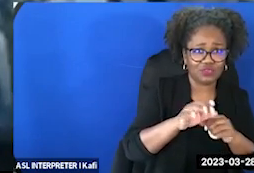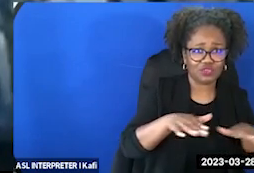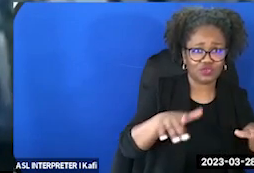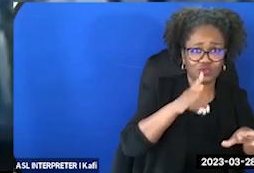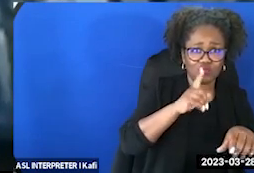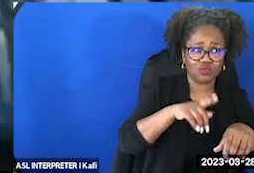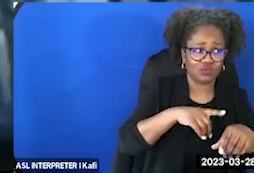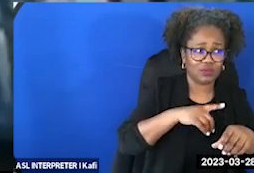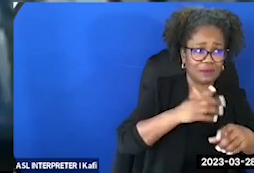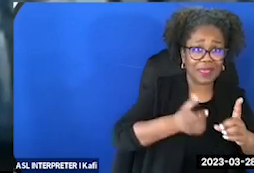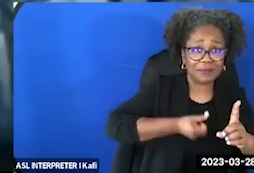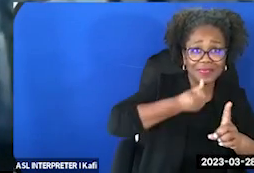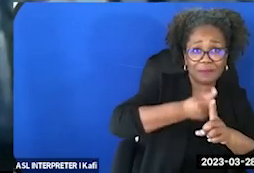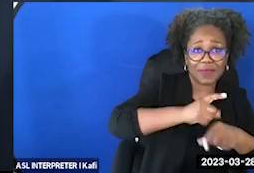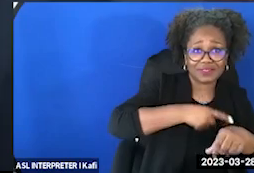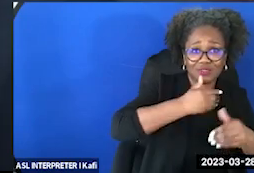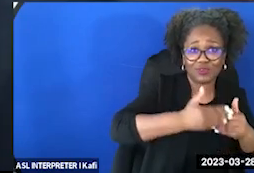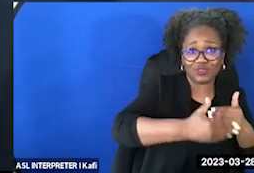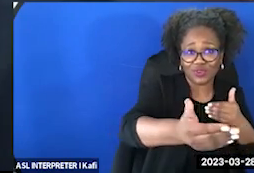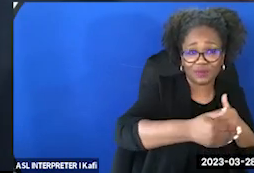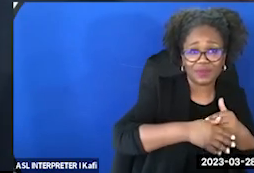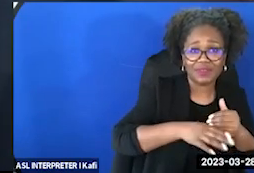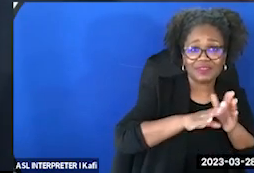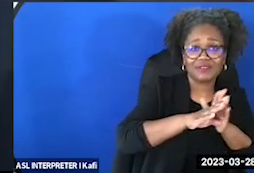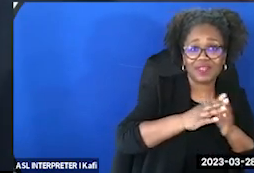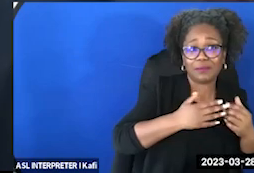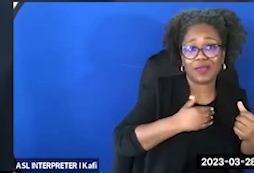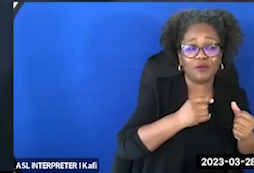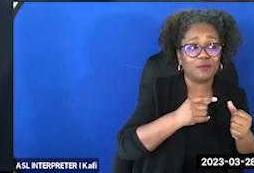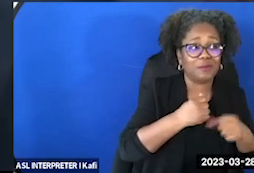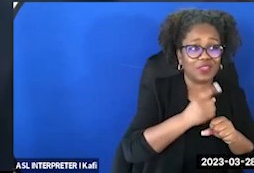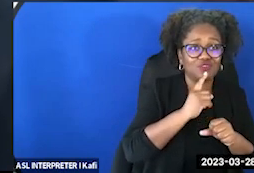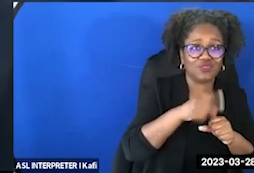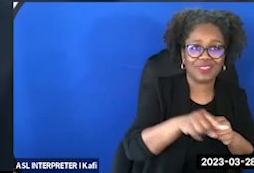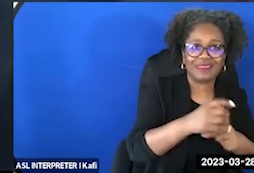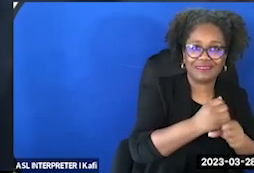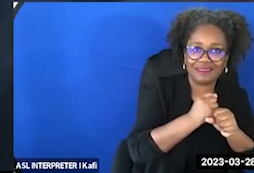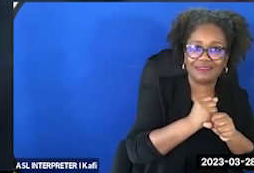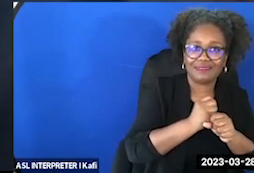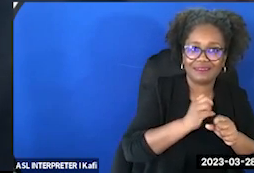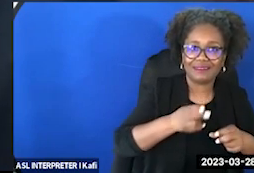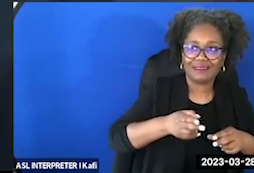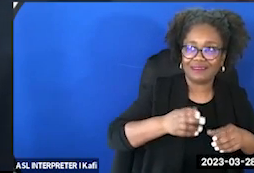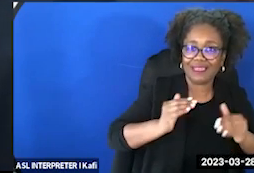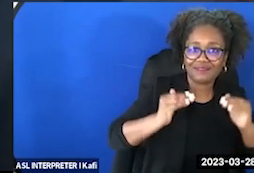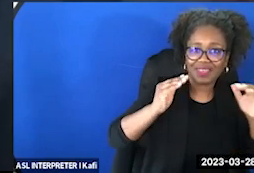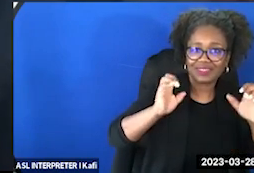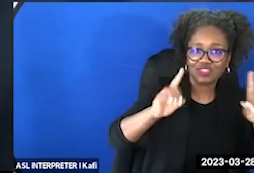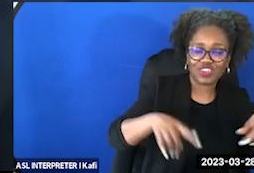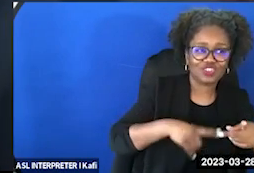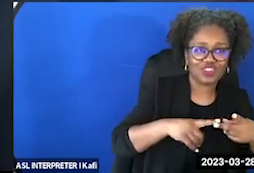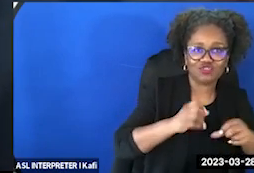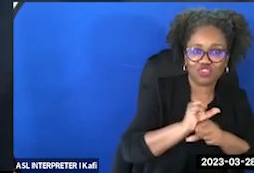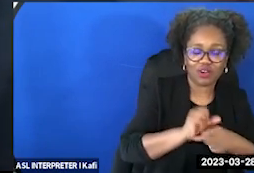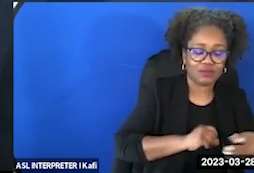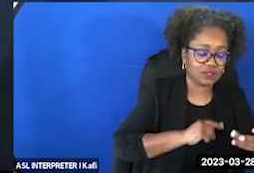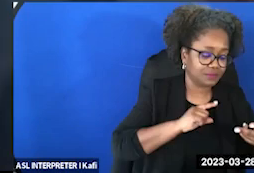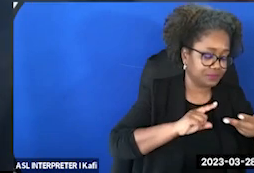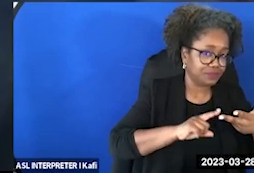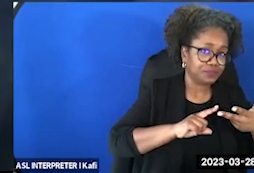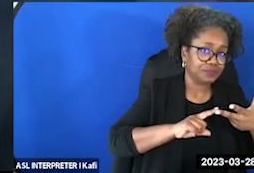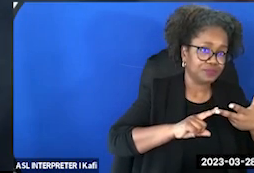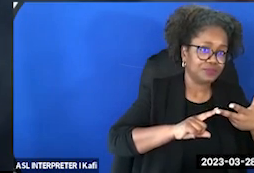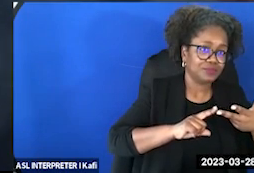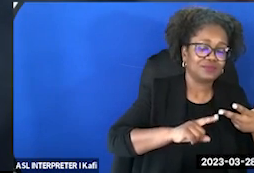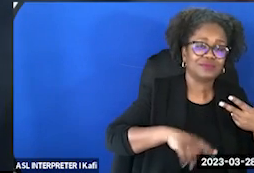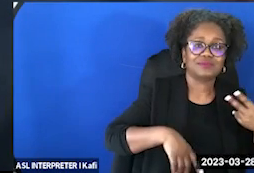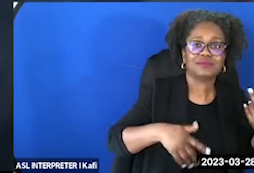Debbie Stine, Science & Technology Policy Academy: development, health, their ability to get advanced education get jobs. You know that you have equity issues. And so that is things like related to age, and